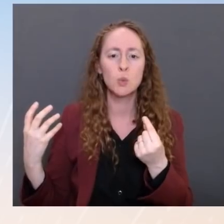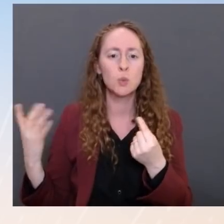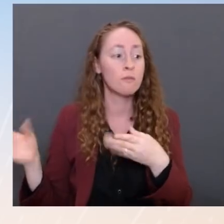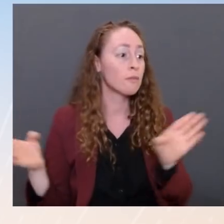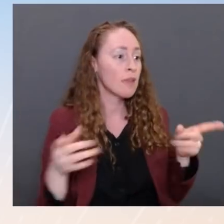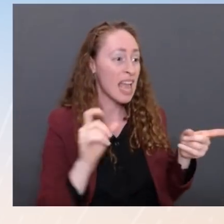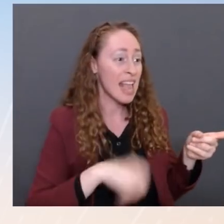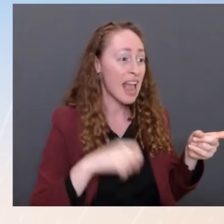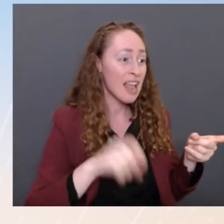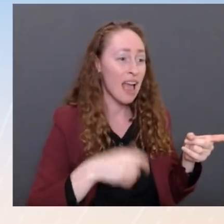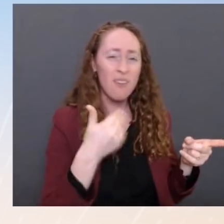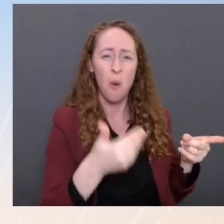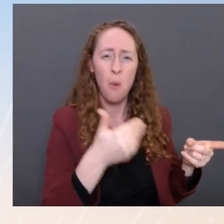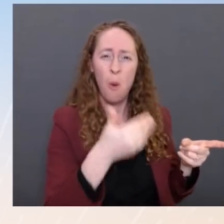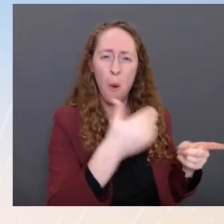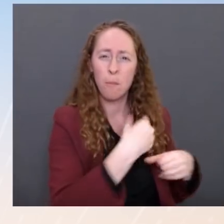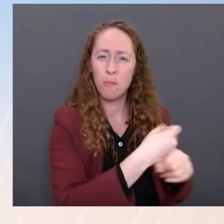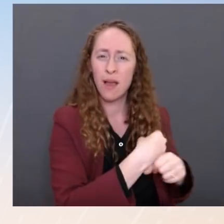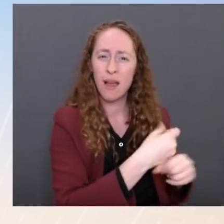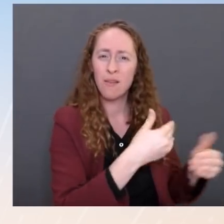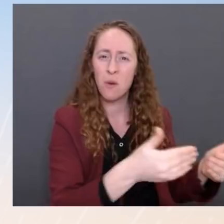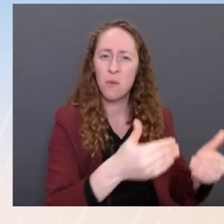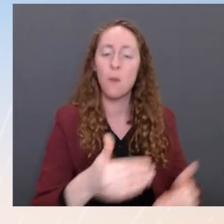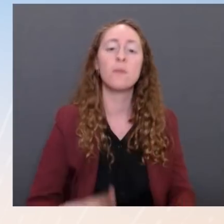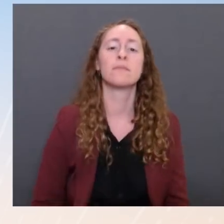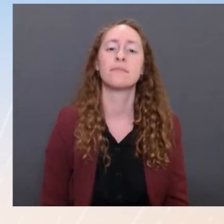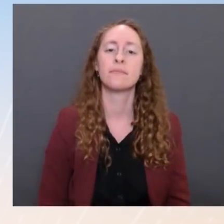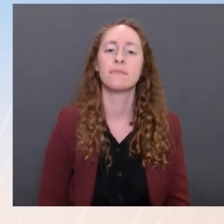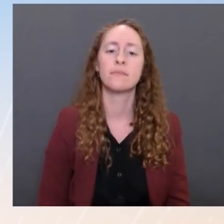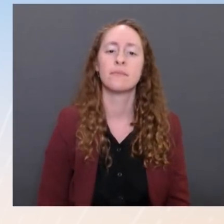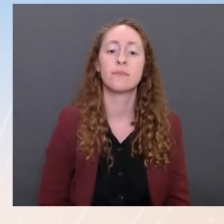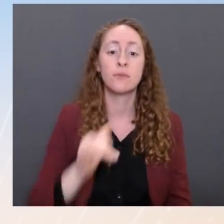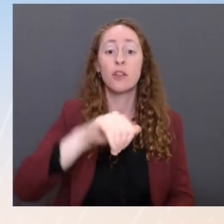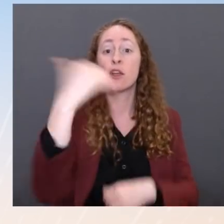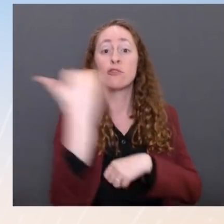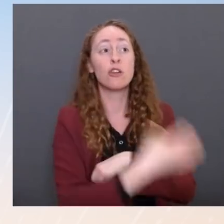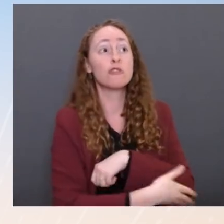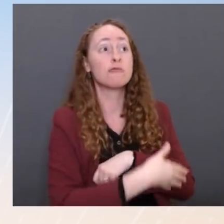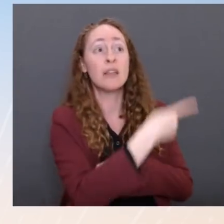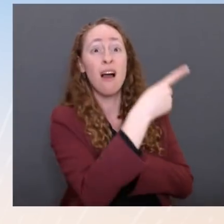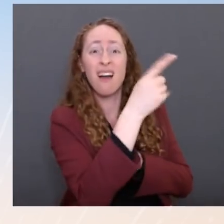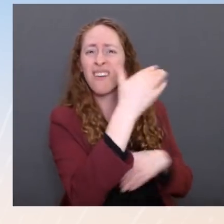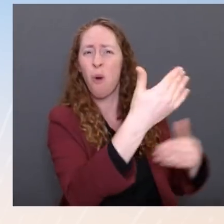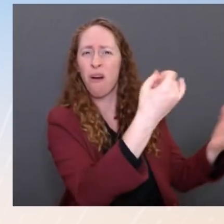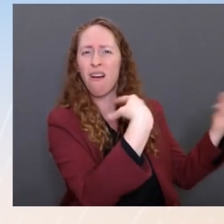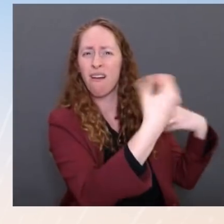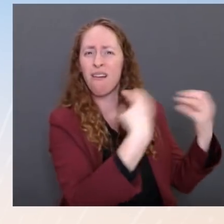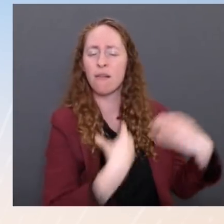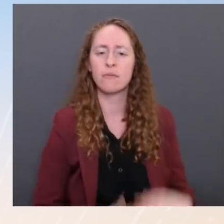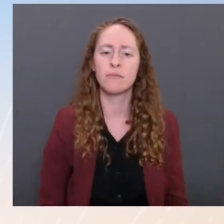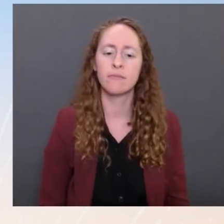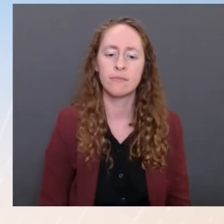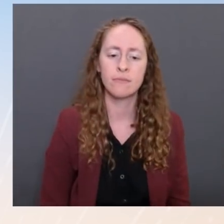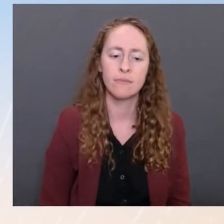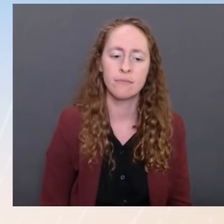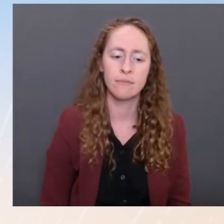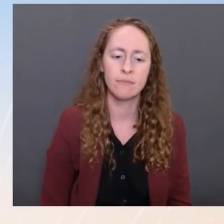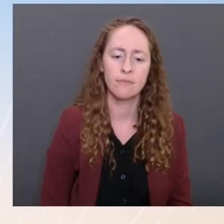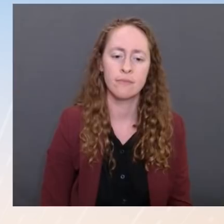which is a step we're working to take as well. The Press: They didn't happen to ask him to invoke the Defense Production Act, did they? When -- Ms. Psaki: I'm not aware of that